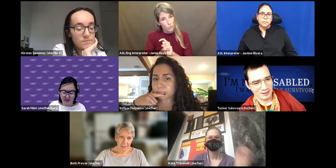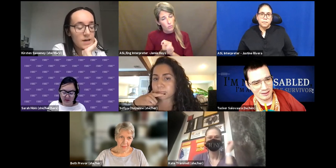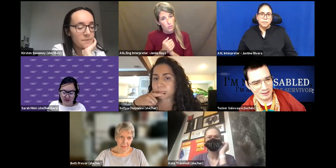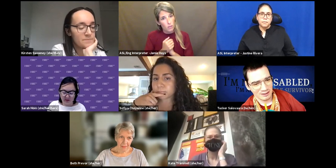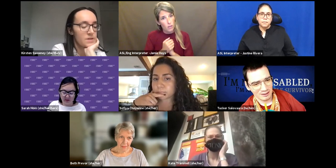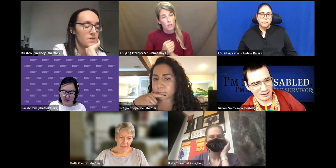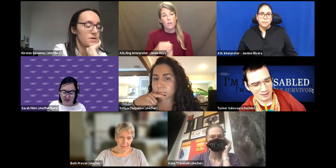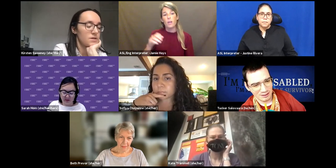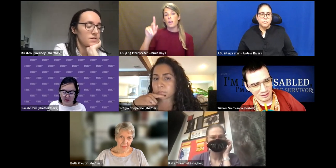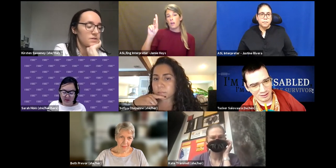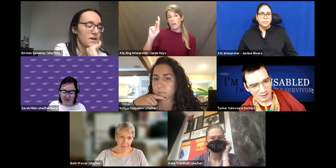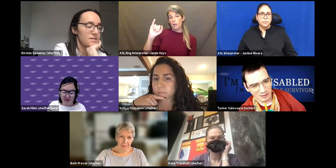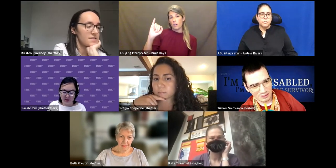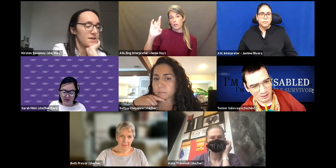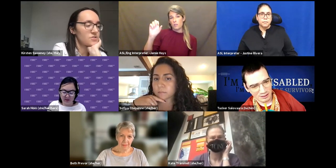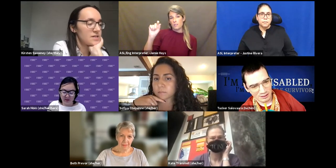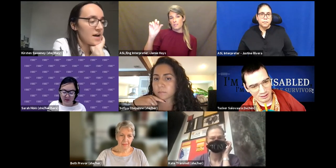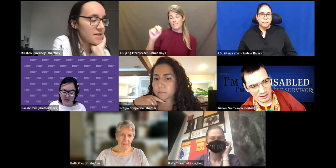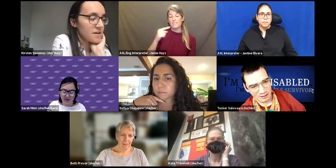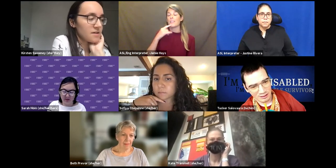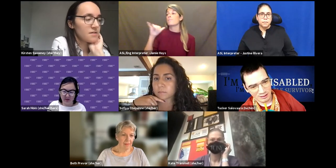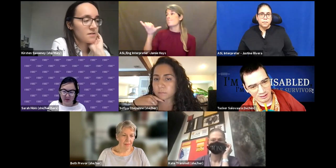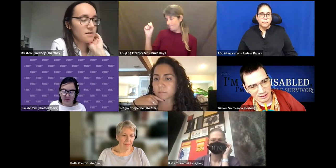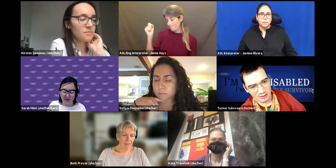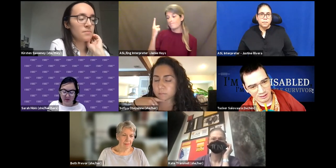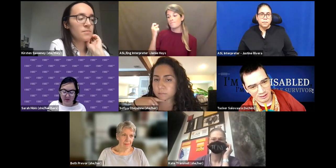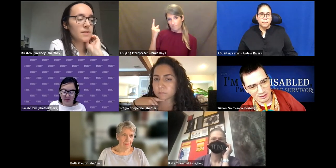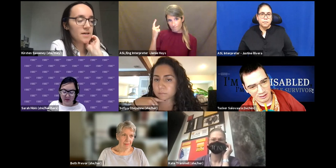Kirsten Sweeney: Yeah, yeah, that's actually I think, like, a